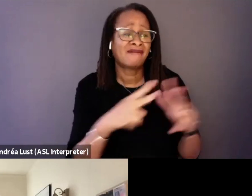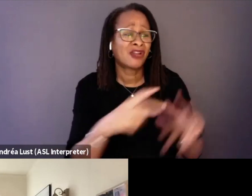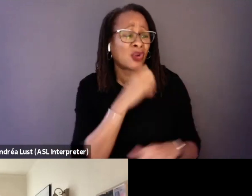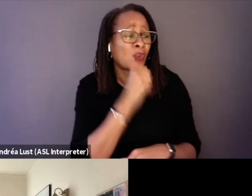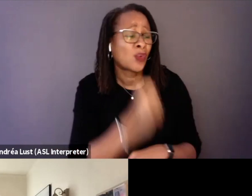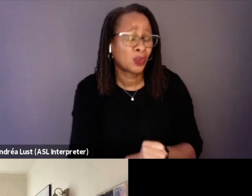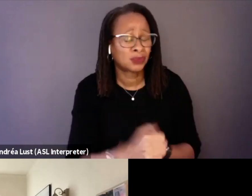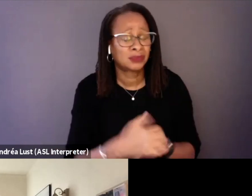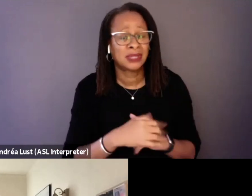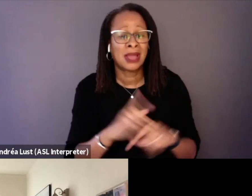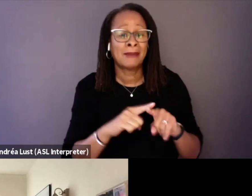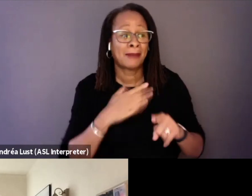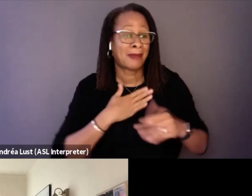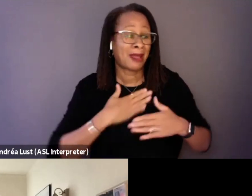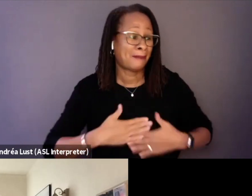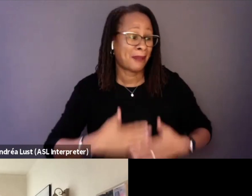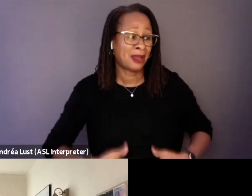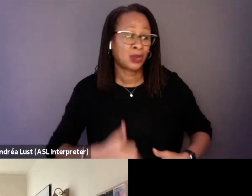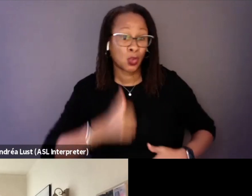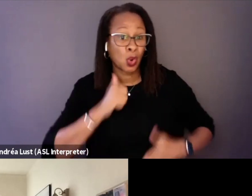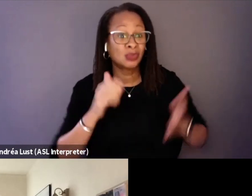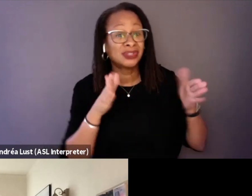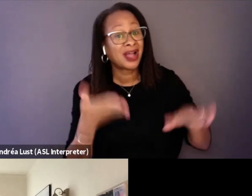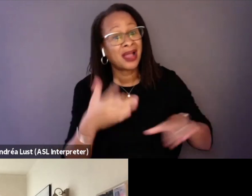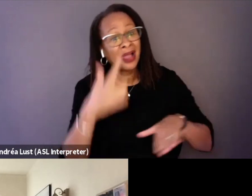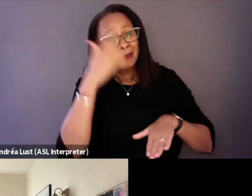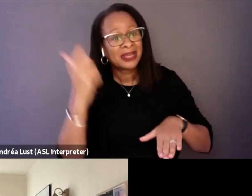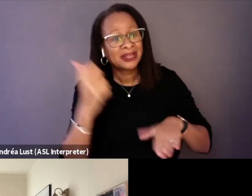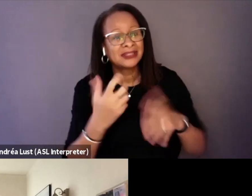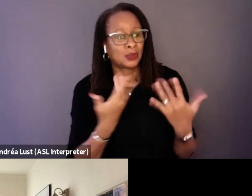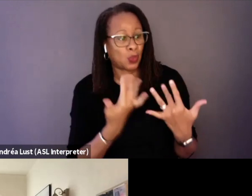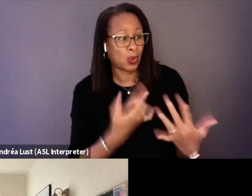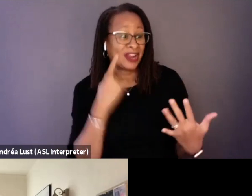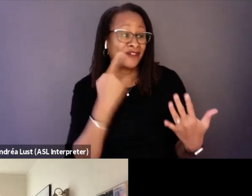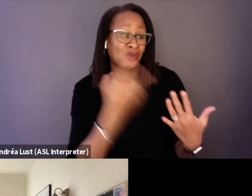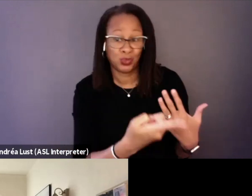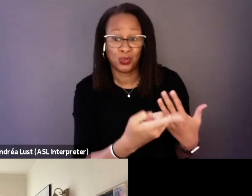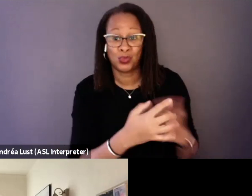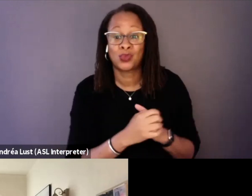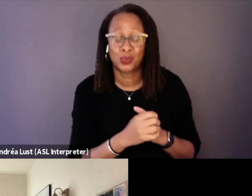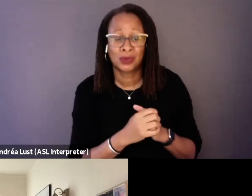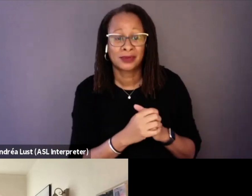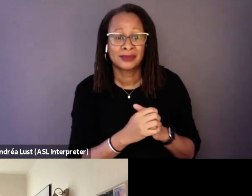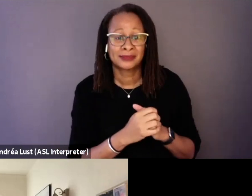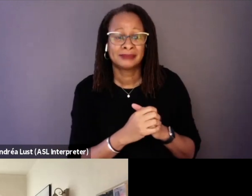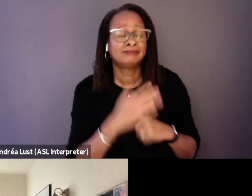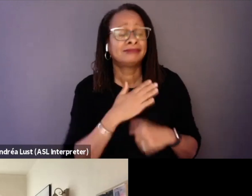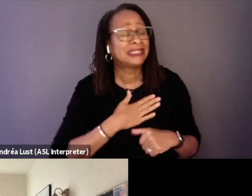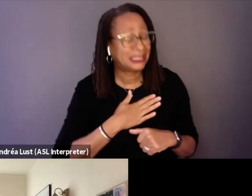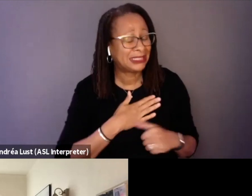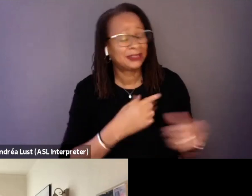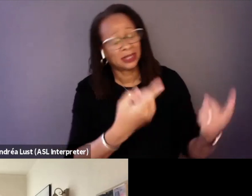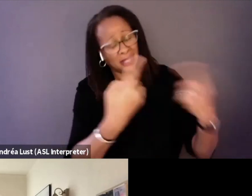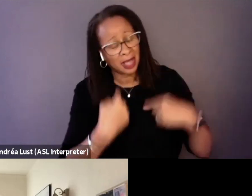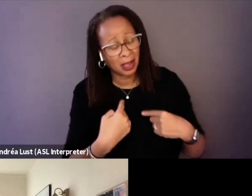but my body won't die because it's waiting for you. So can you please come and deliver me?